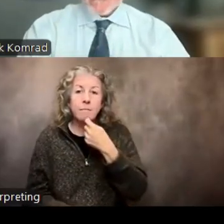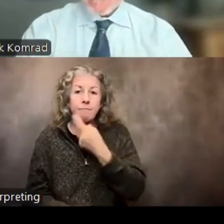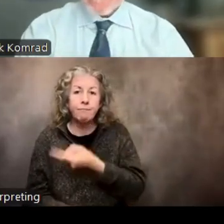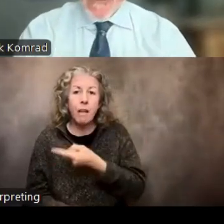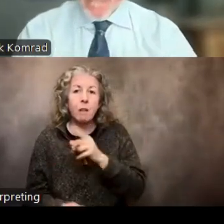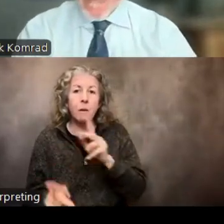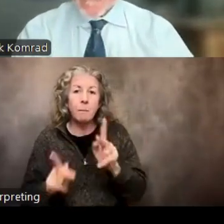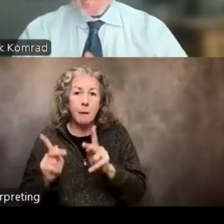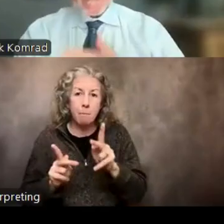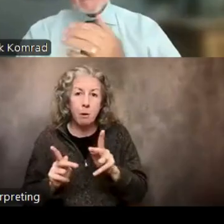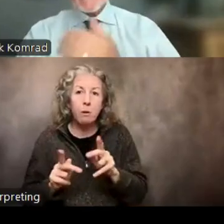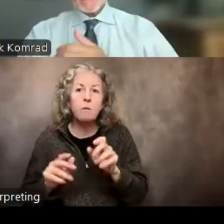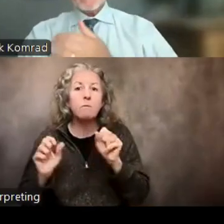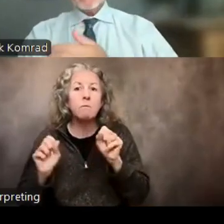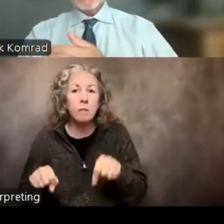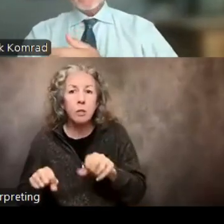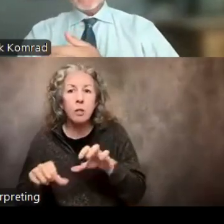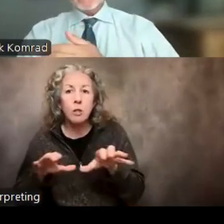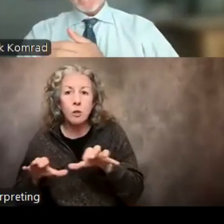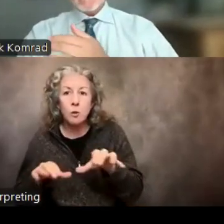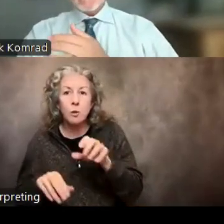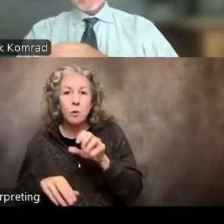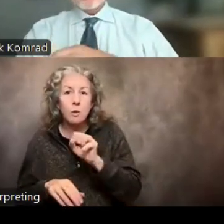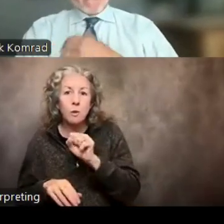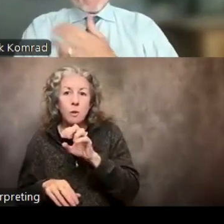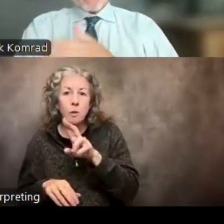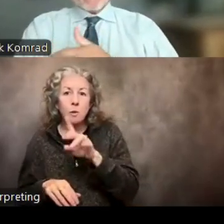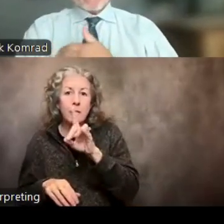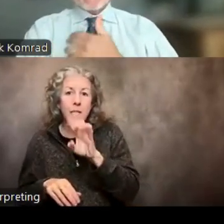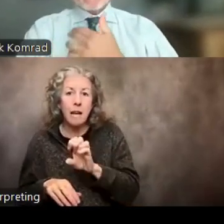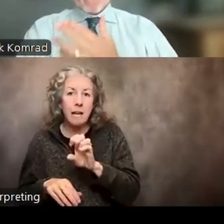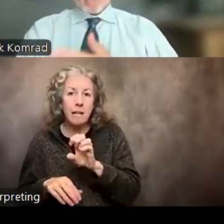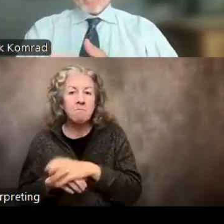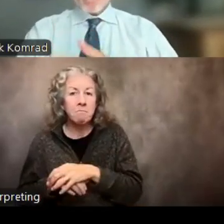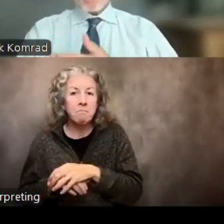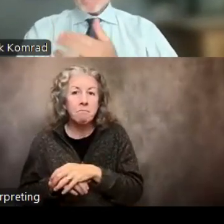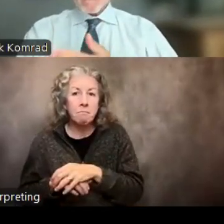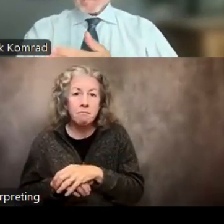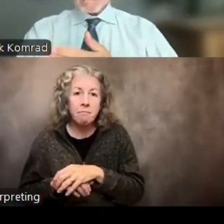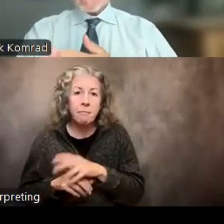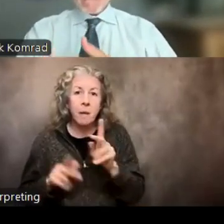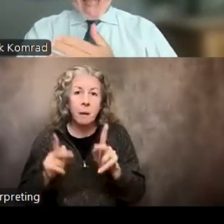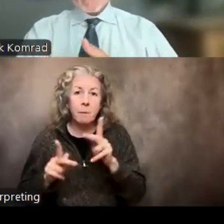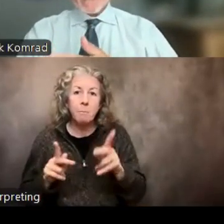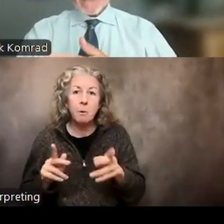experiment has shown that people are more likely to actually